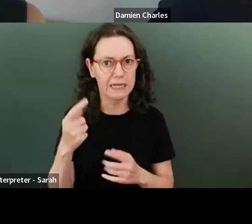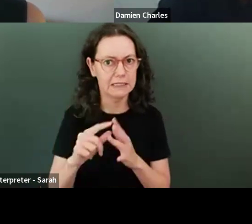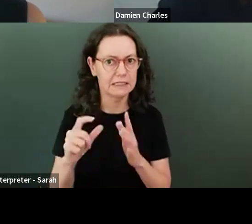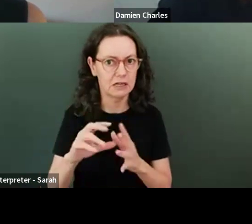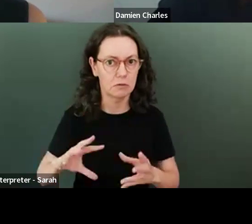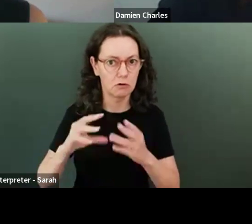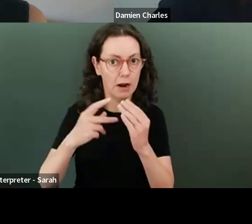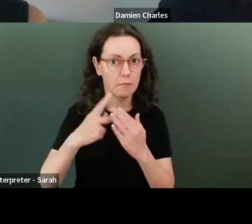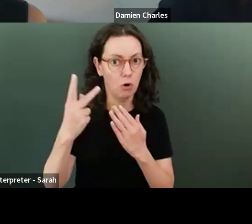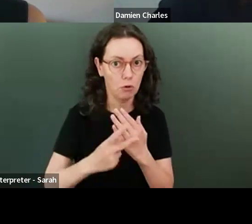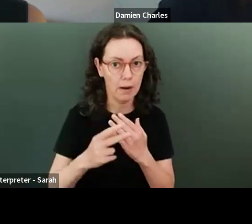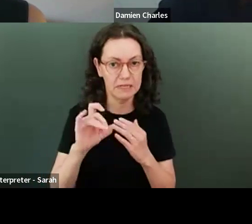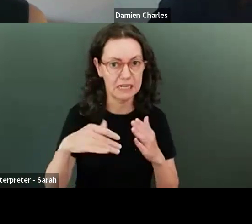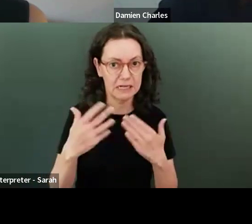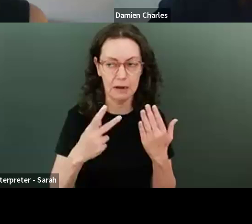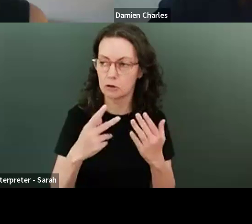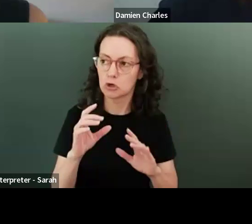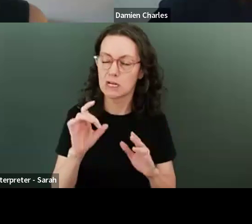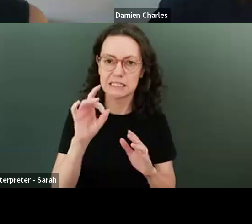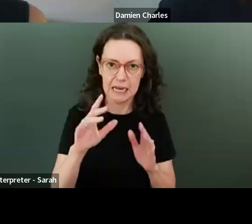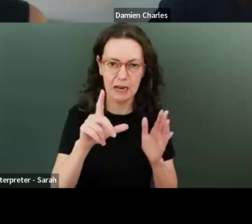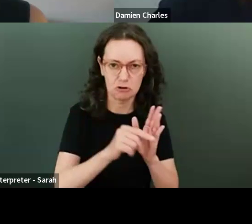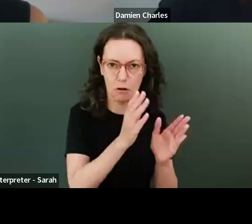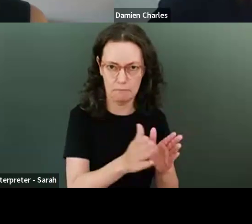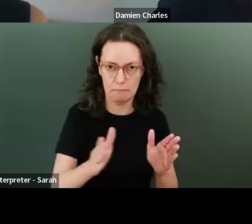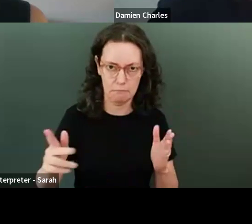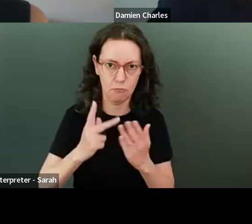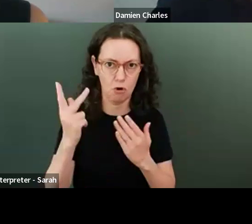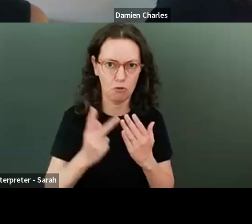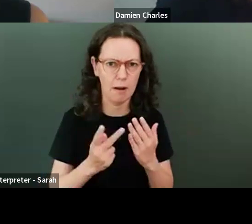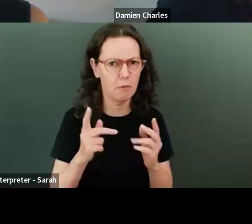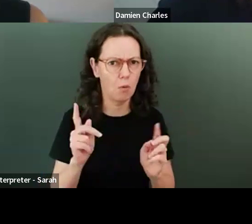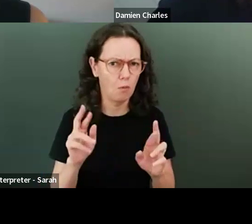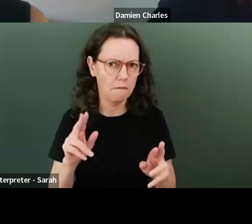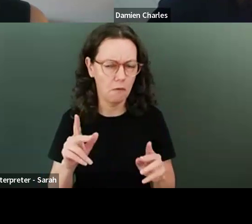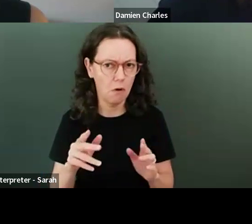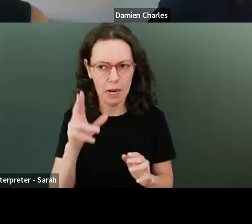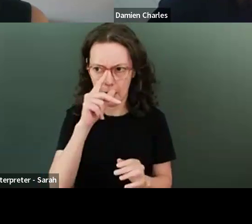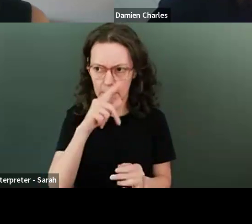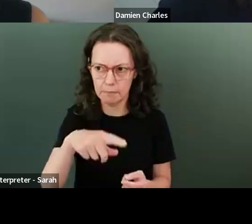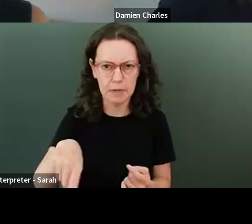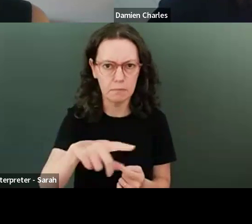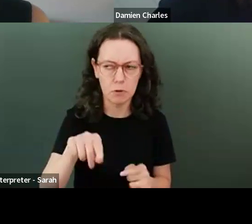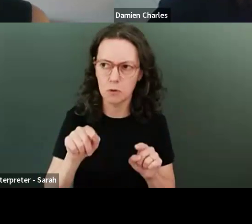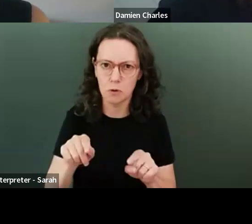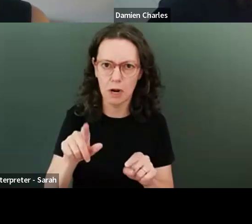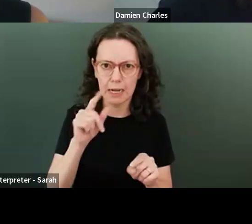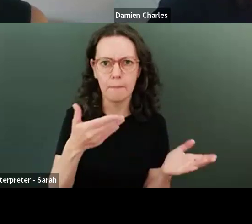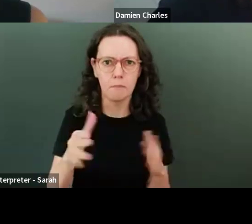program that went for 10 days, sorry 10 sessions which focused on helping